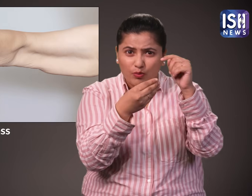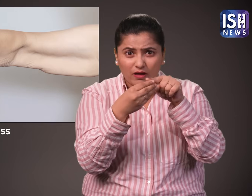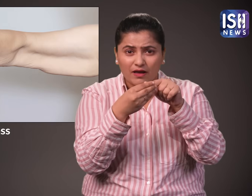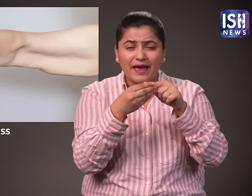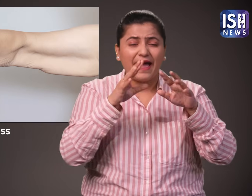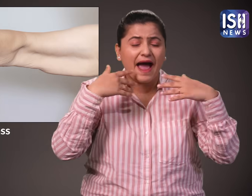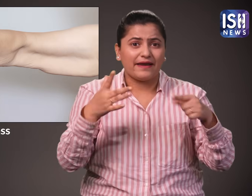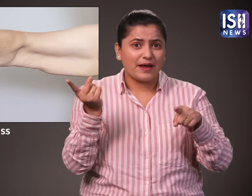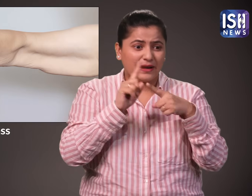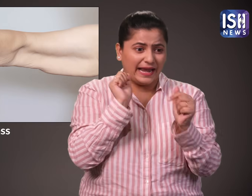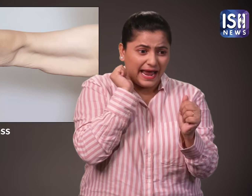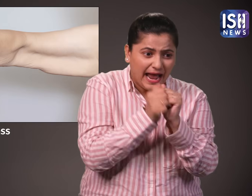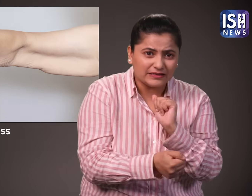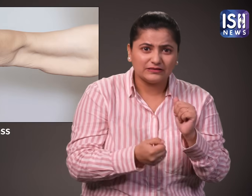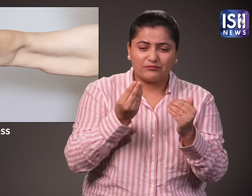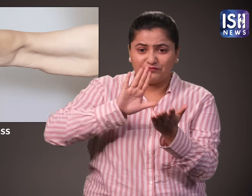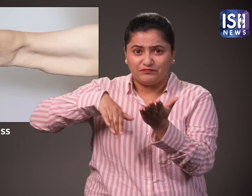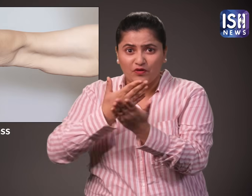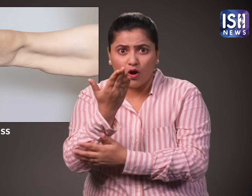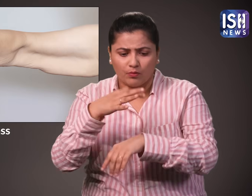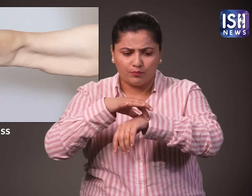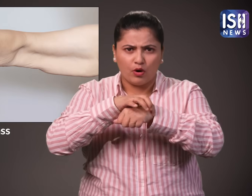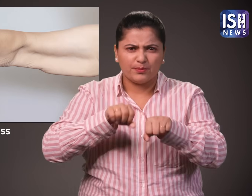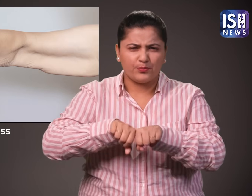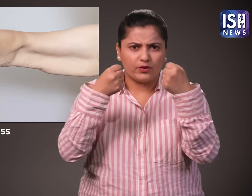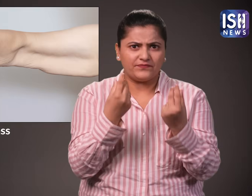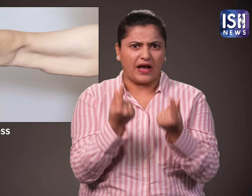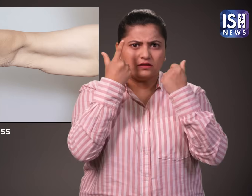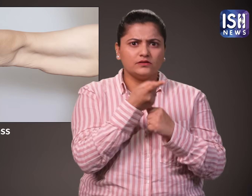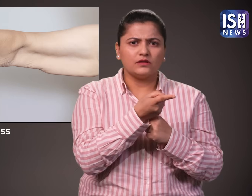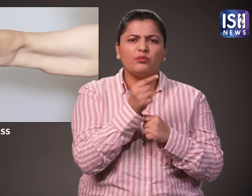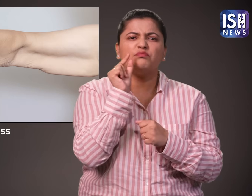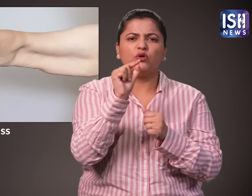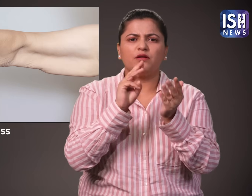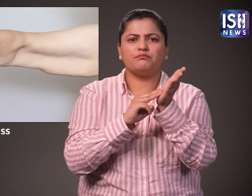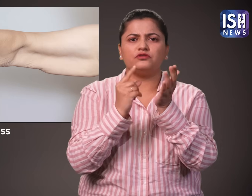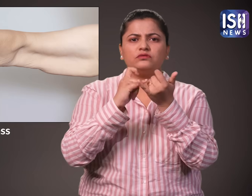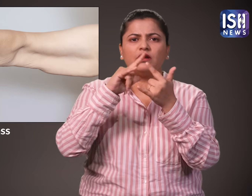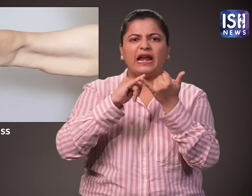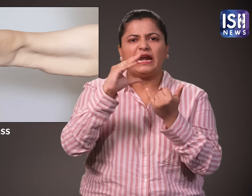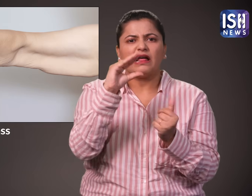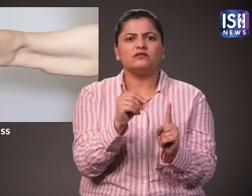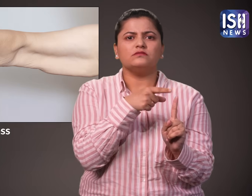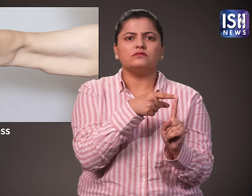Then, in case of accidents, weak muscles can lead to bones breaking more easily.